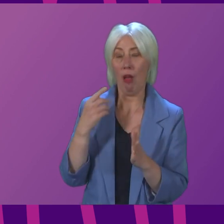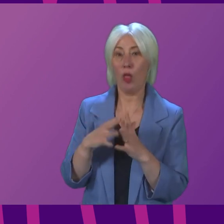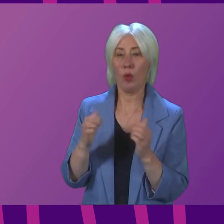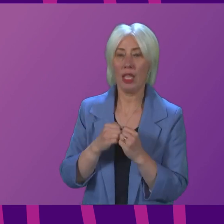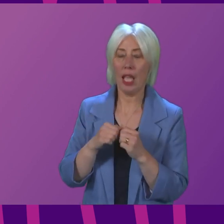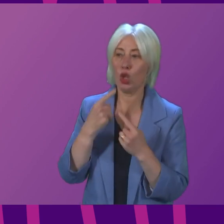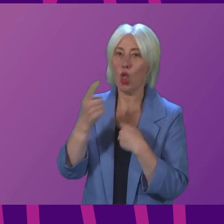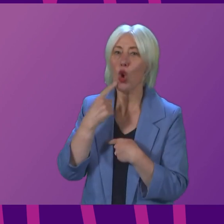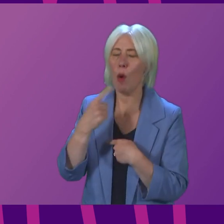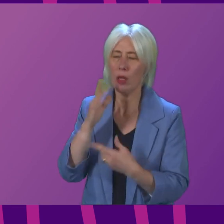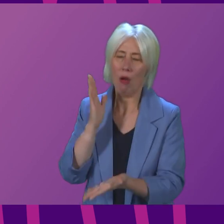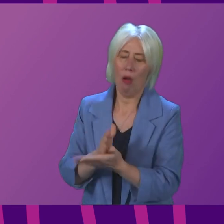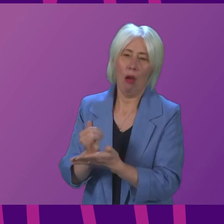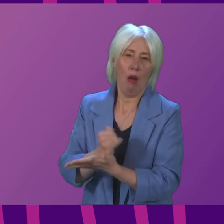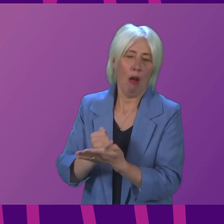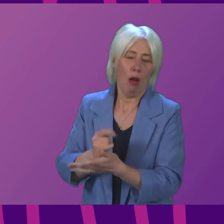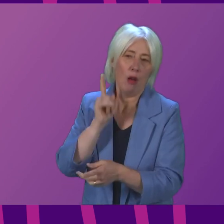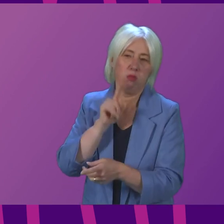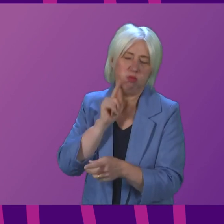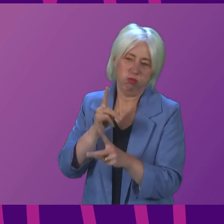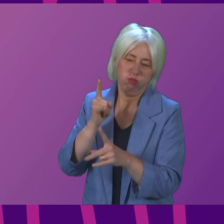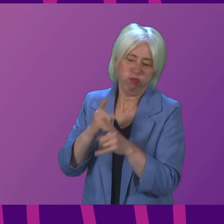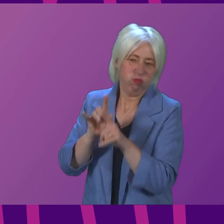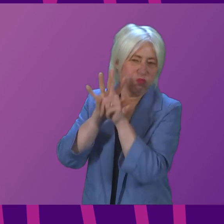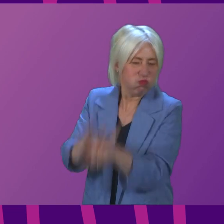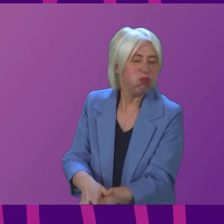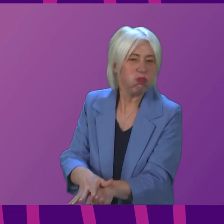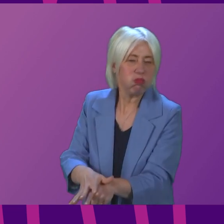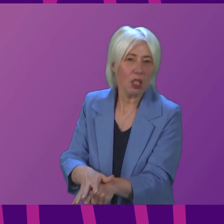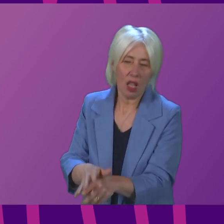sexist and misogynistic.